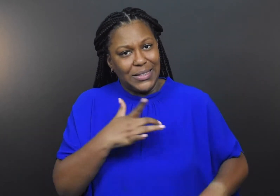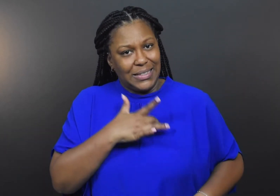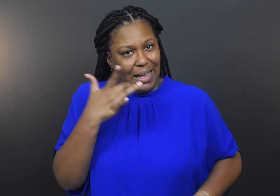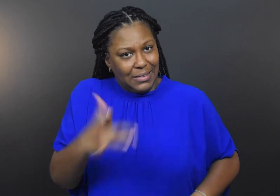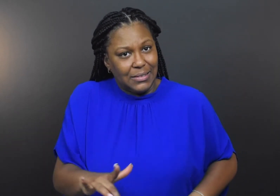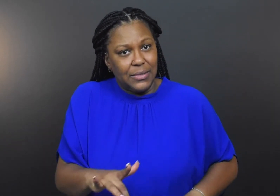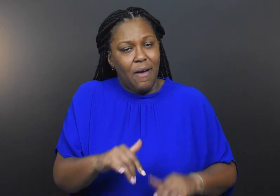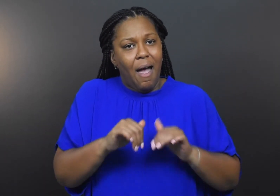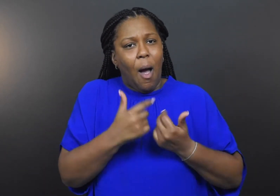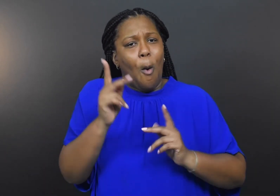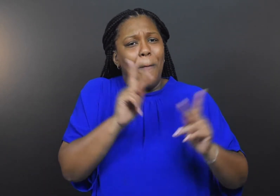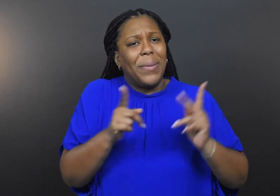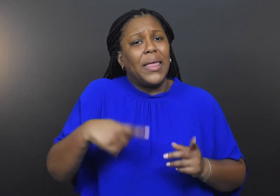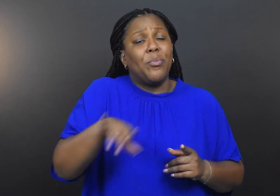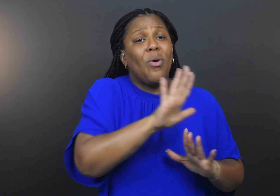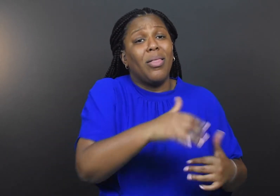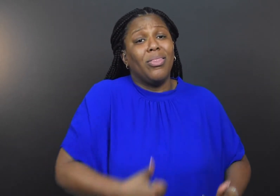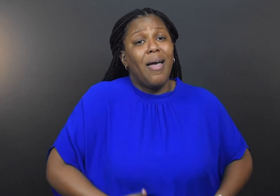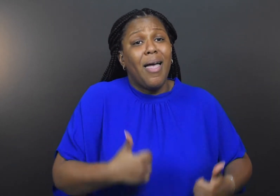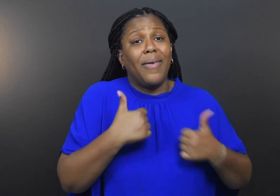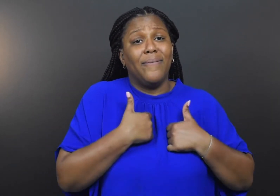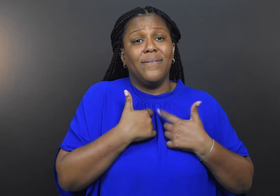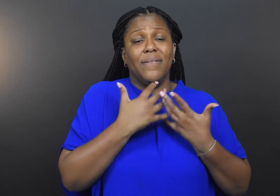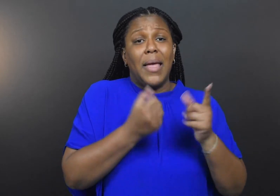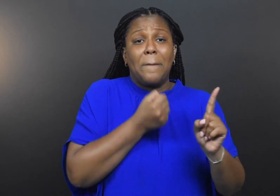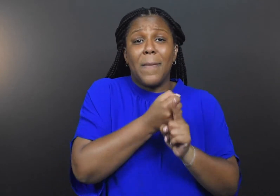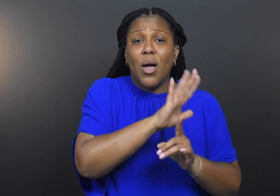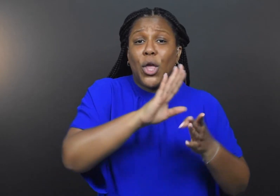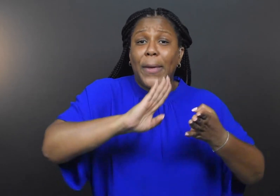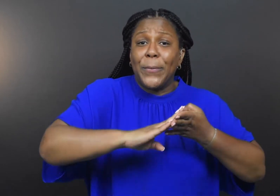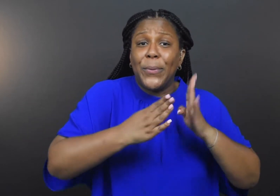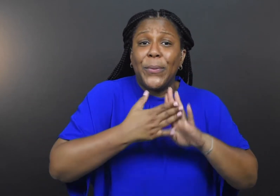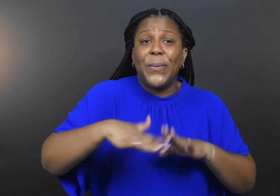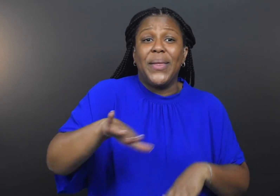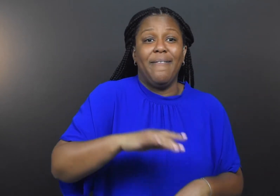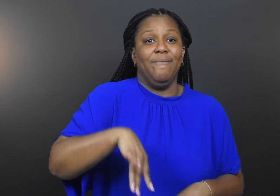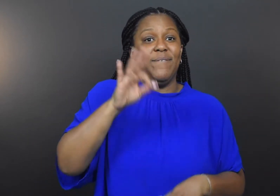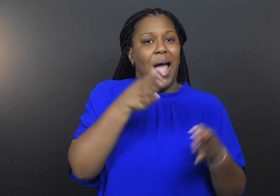people live in their communities and find ways to help them be safe in their own environment.”